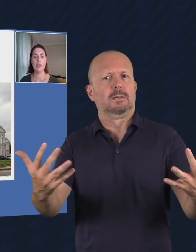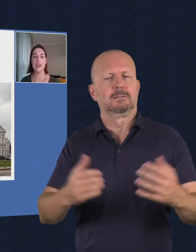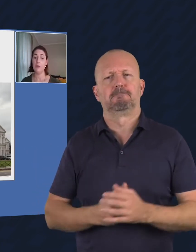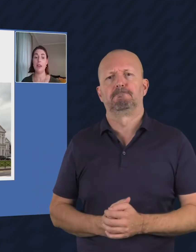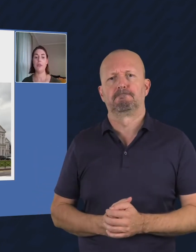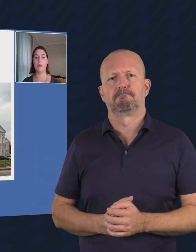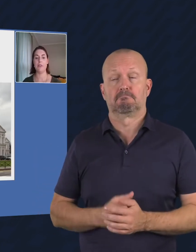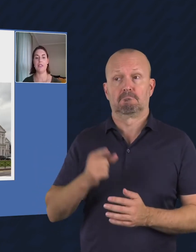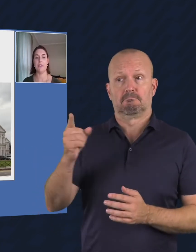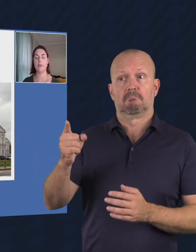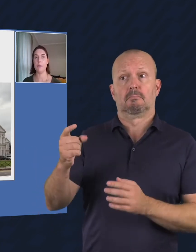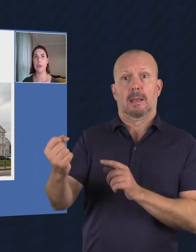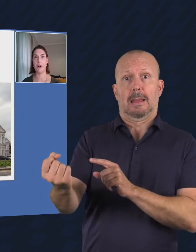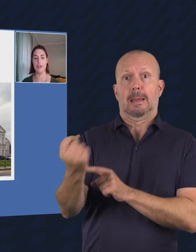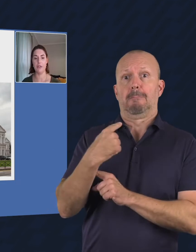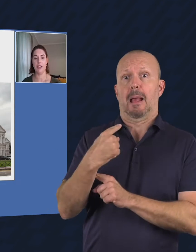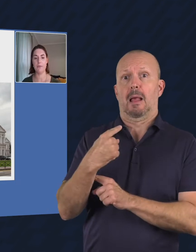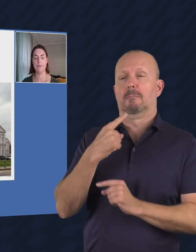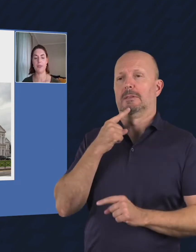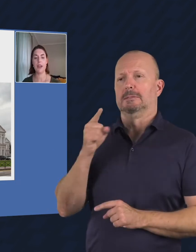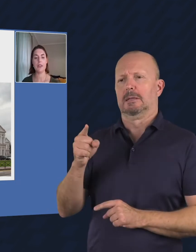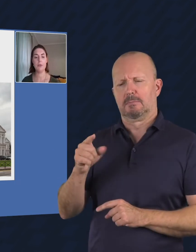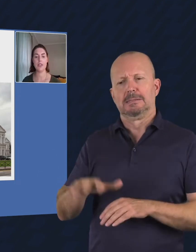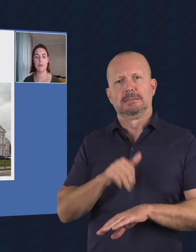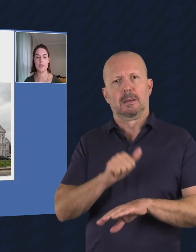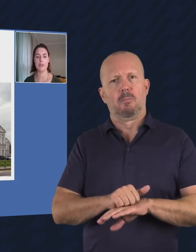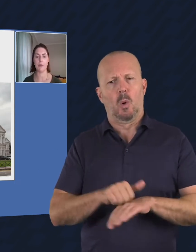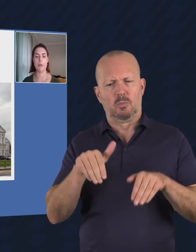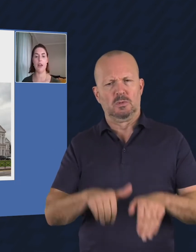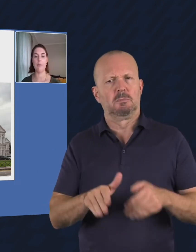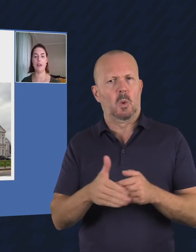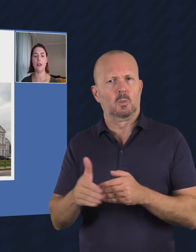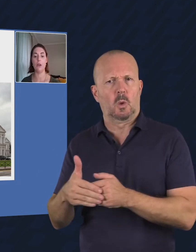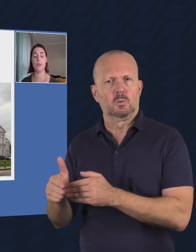The email that we received from a curator read, "As museums in Singapore have been closed,